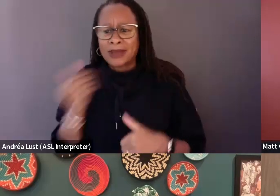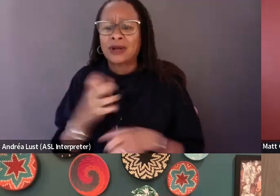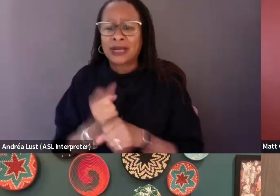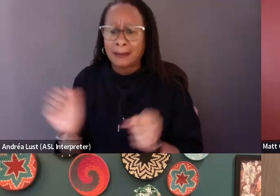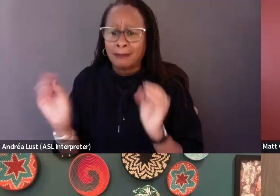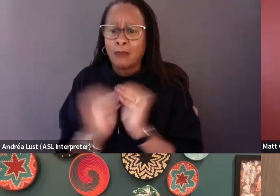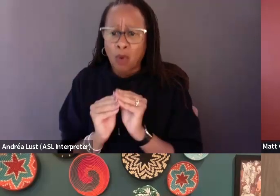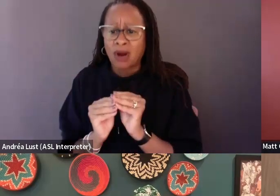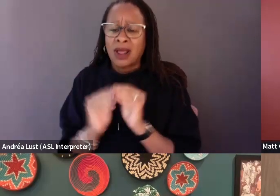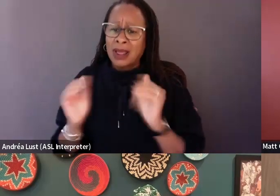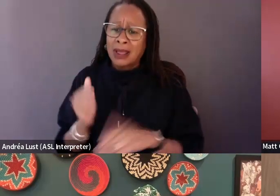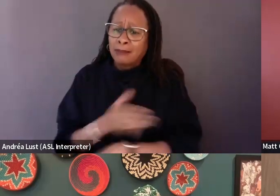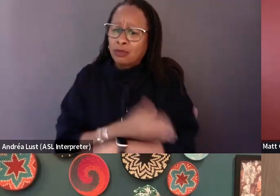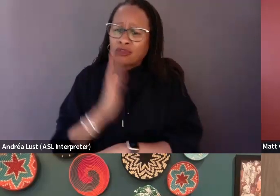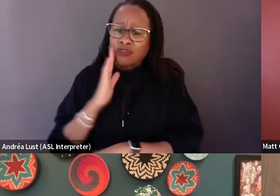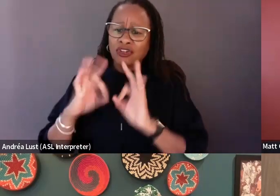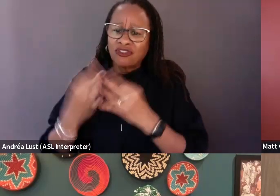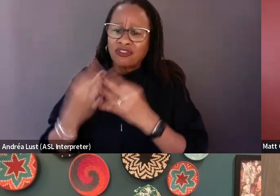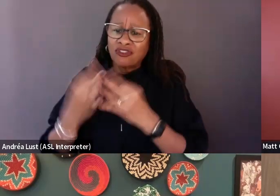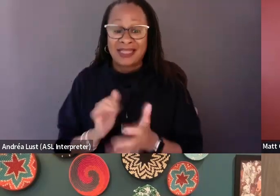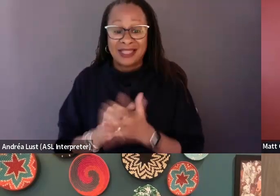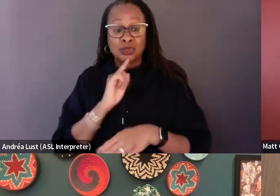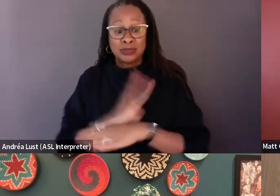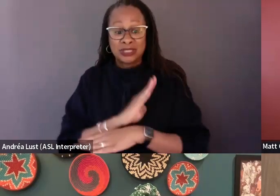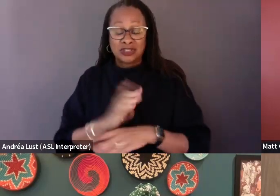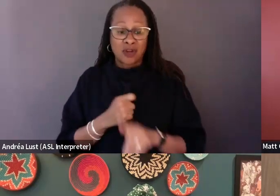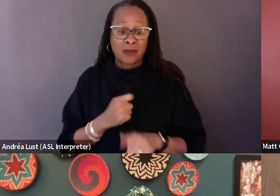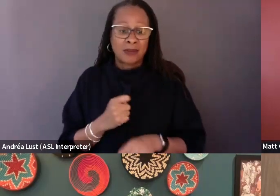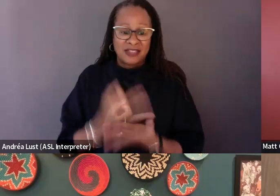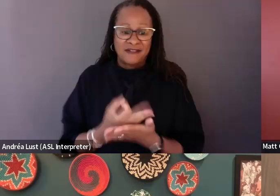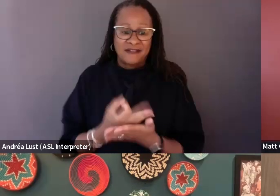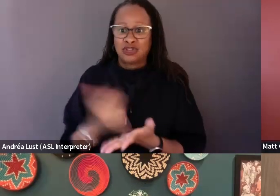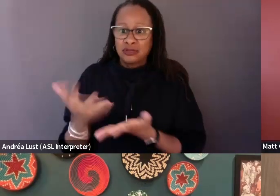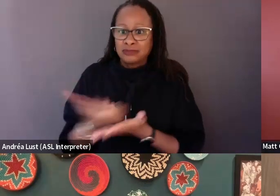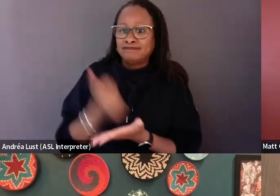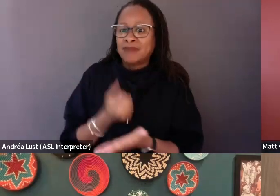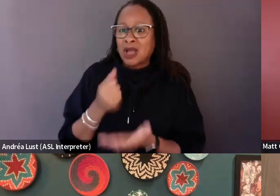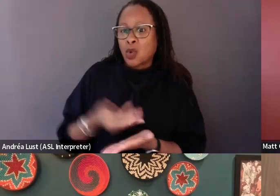And that literally comes from the fact that you need to acquire wealth and power if you need to survive.